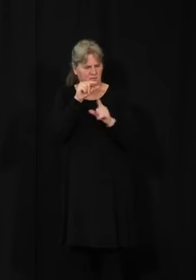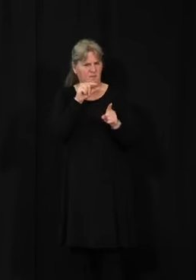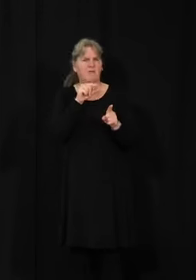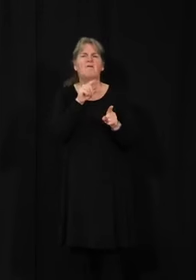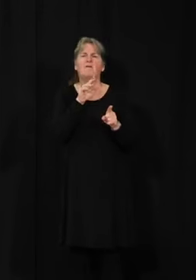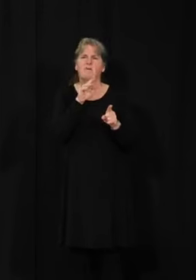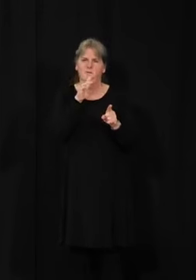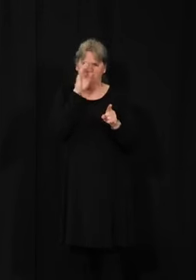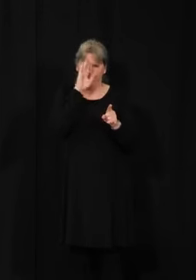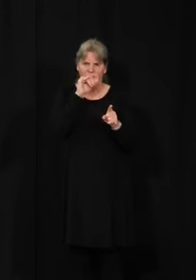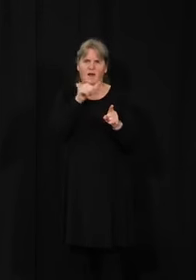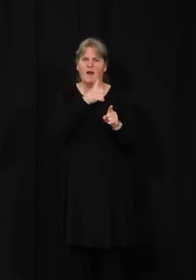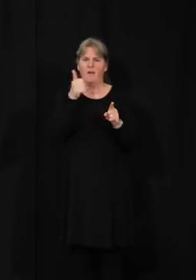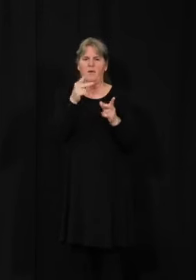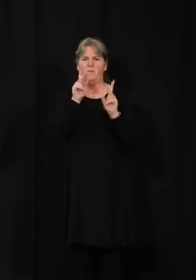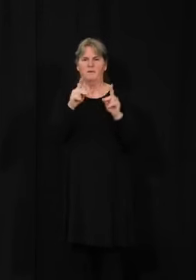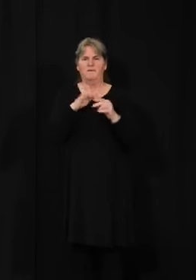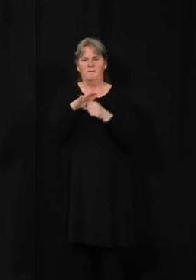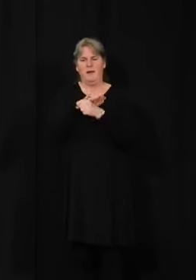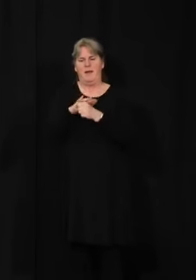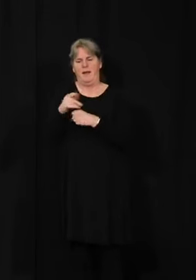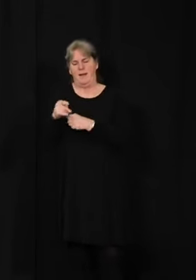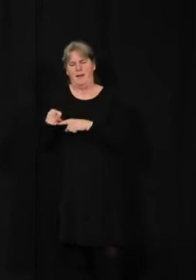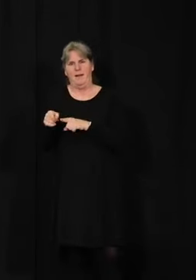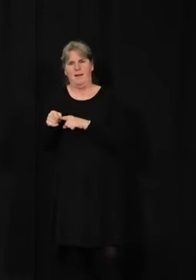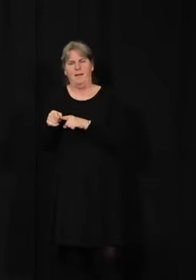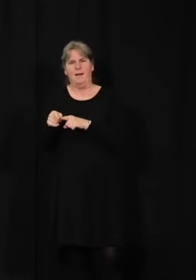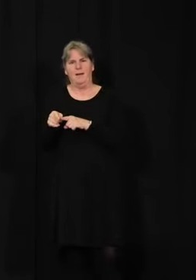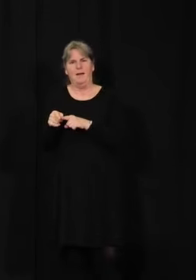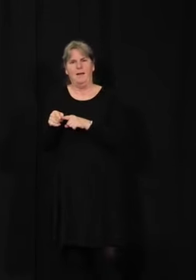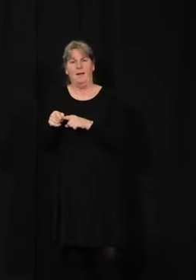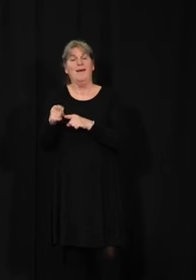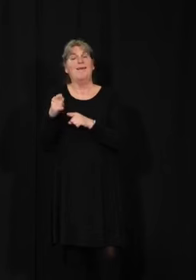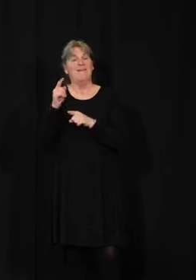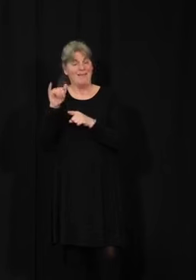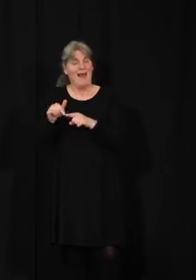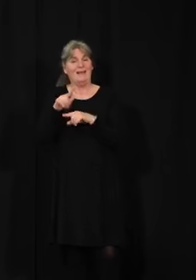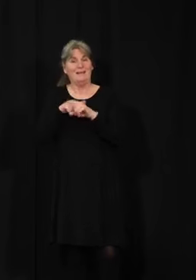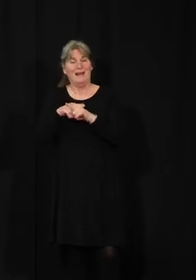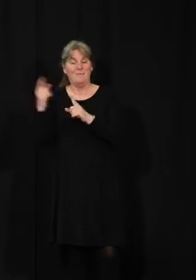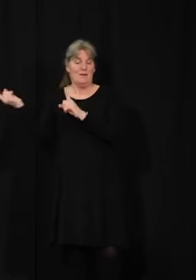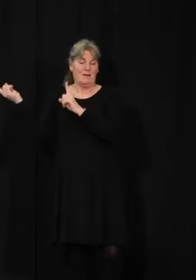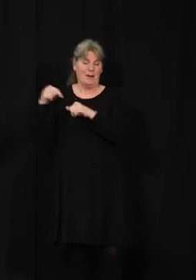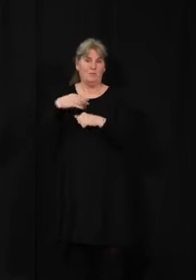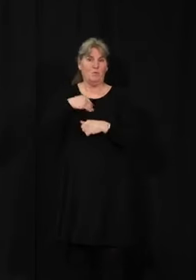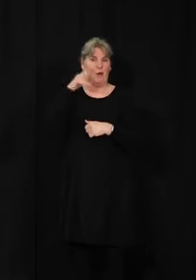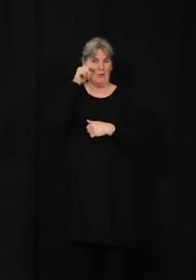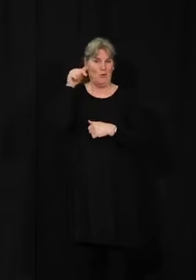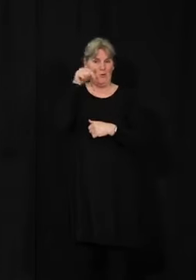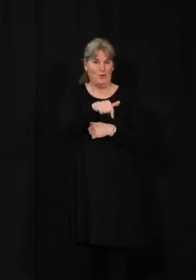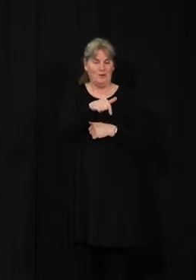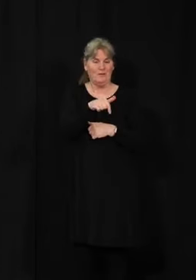relay that another person from my jurisdiction would have been in Whitehorse for the games.